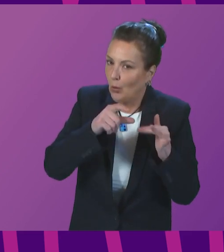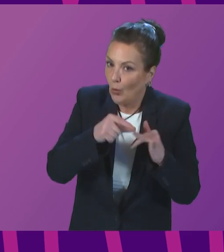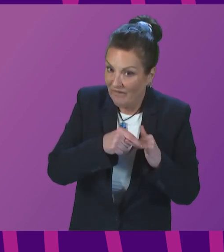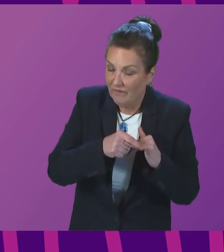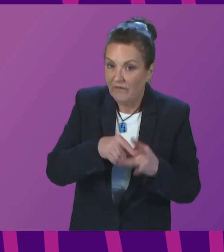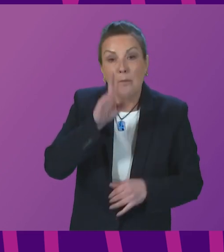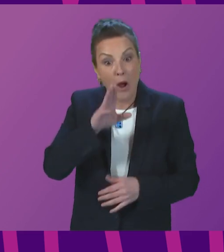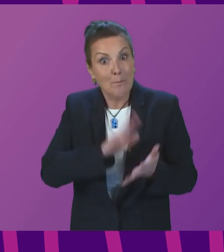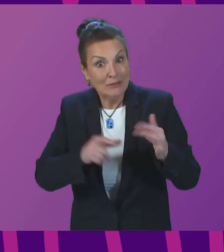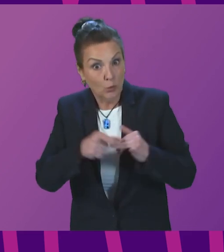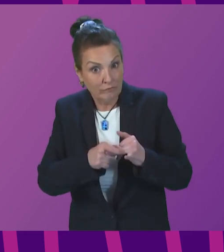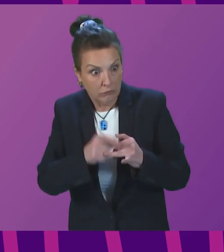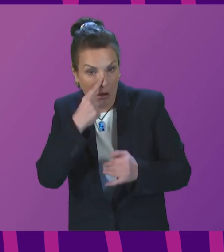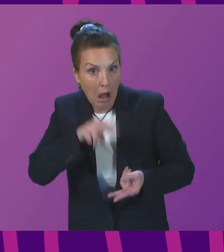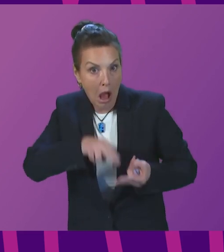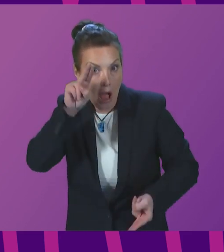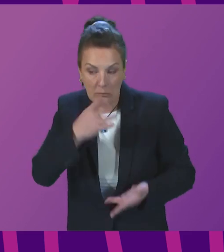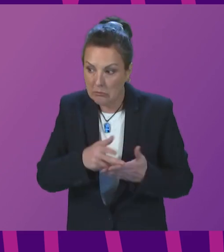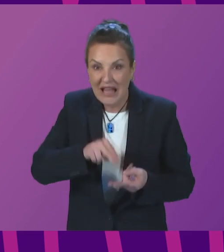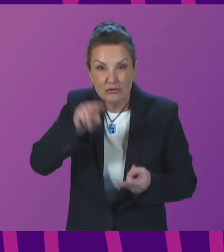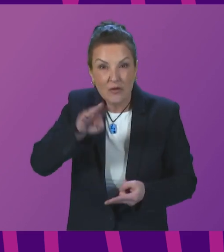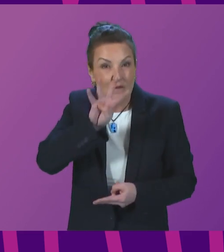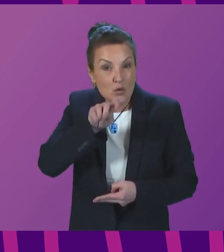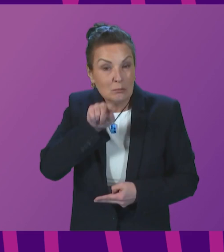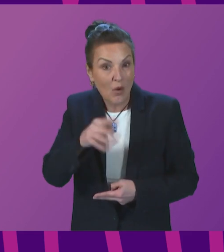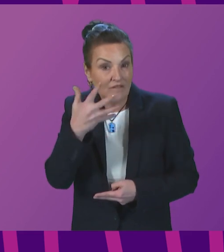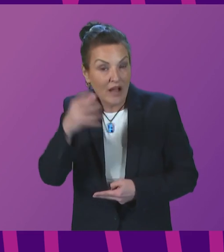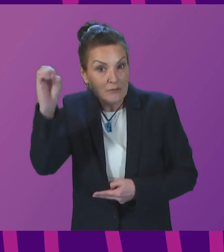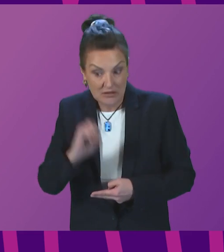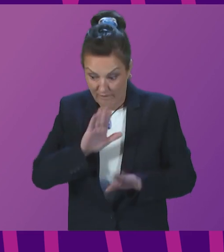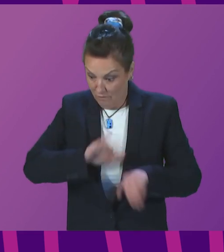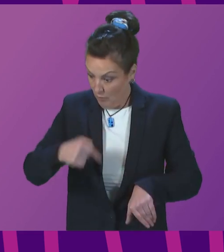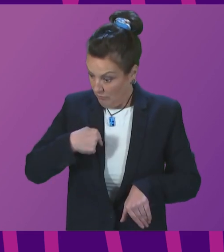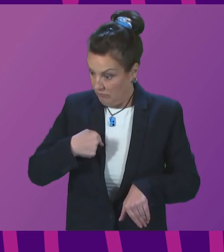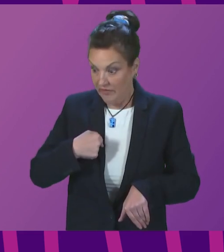It has increased by 14.5 per cent since the Government took office.